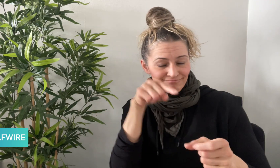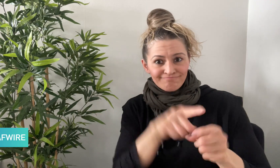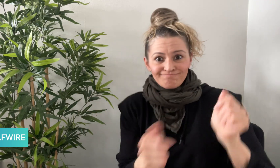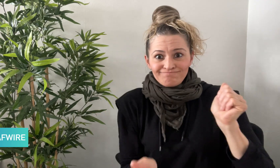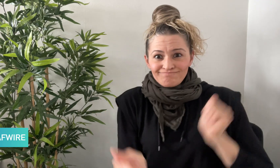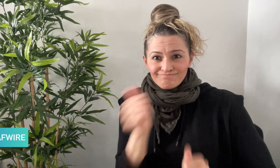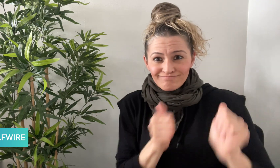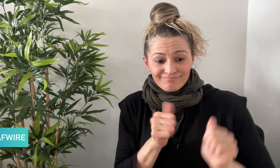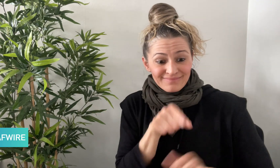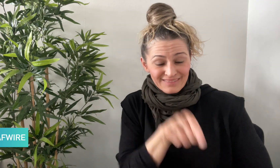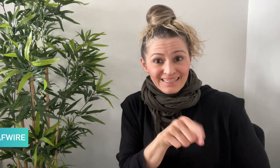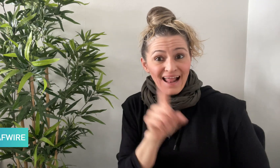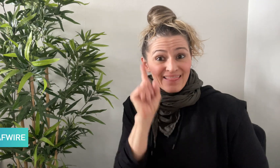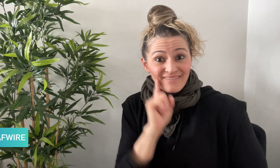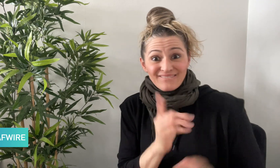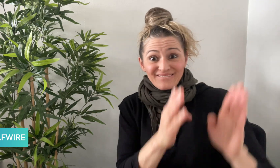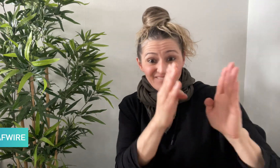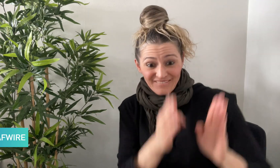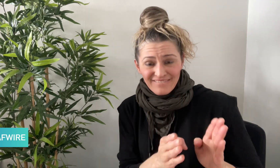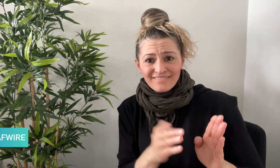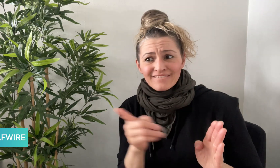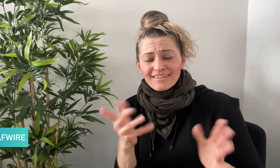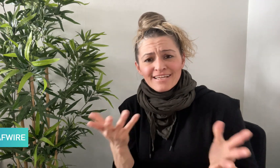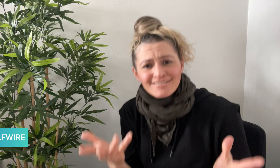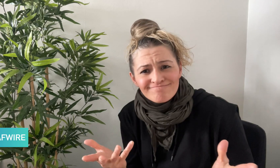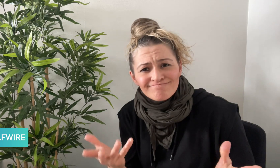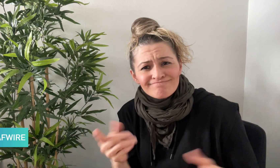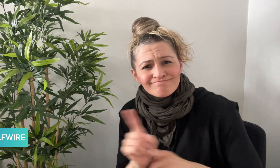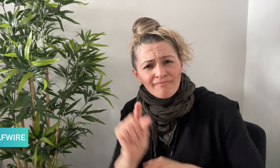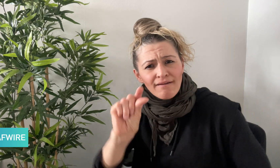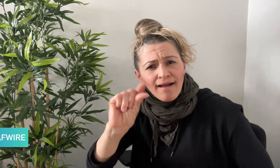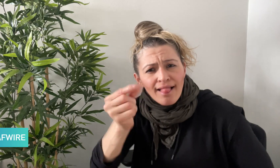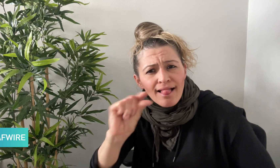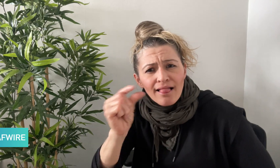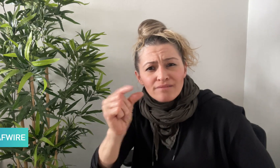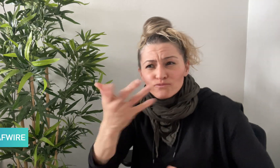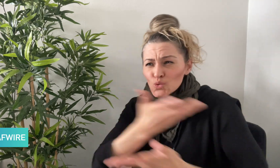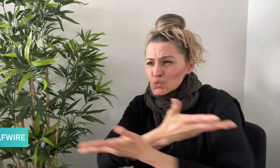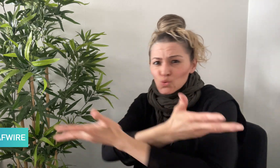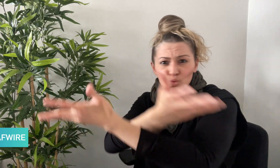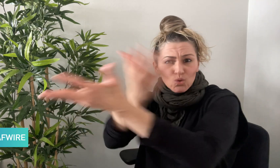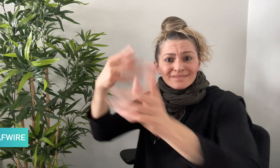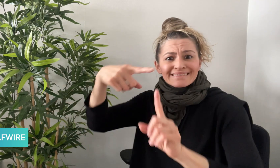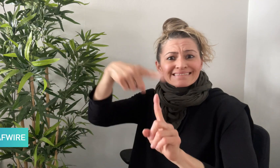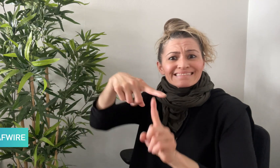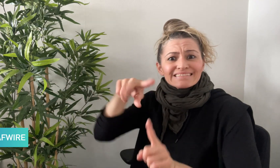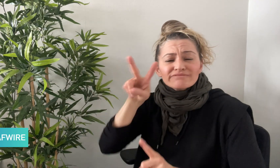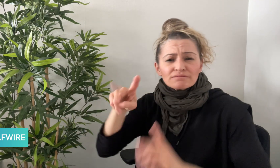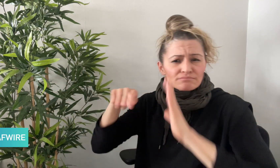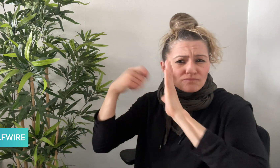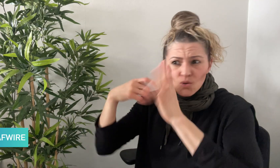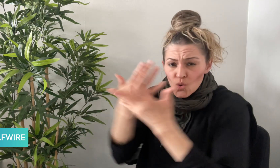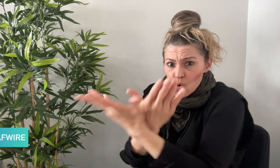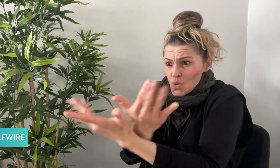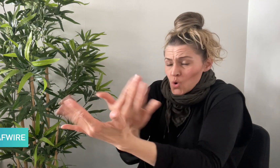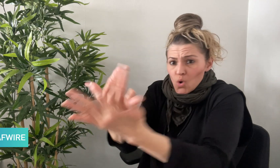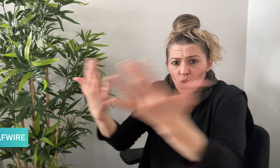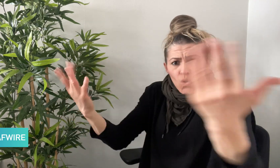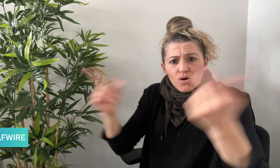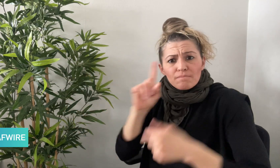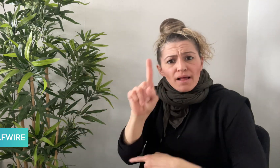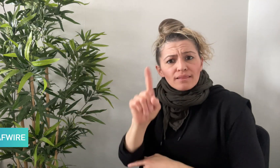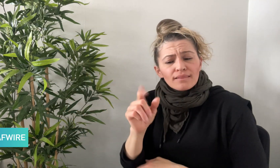remain a rarity in a fair amount of the entertainment industry.